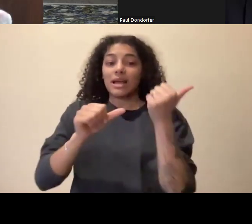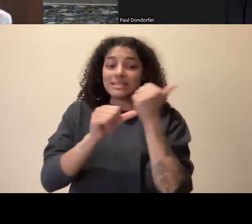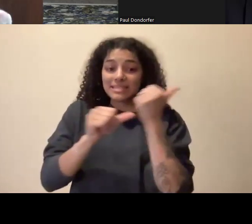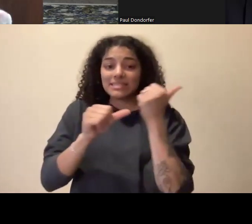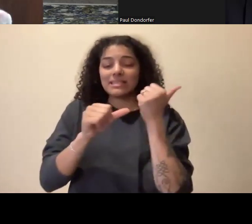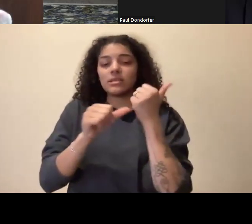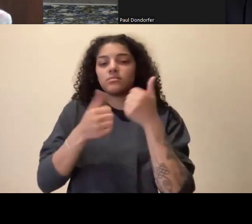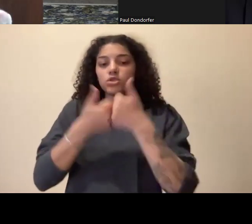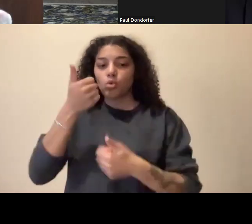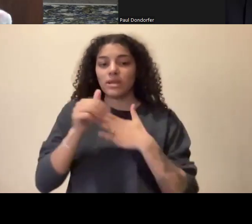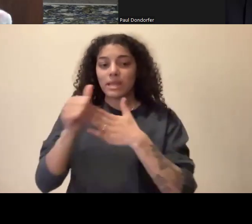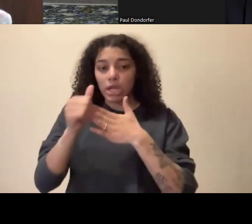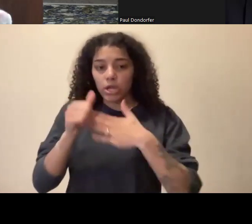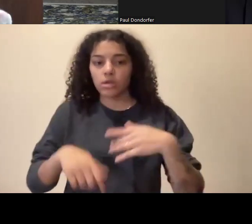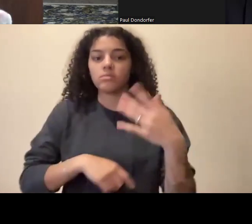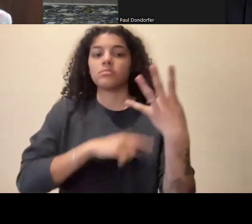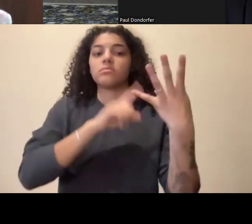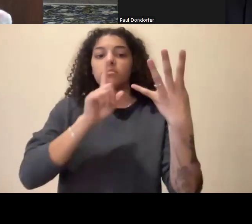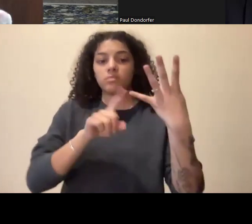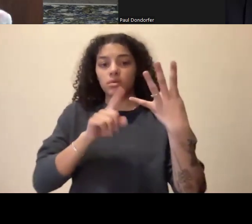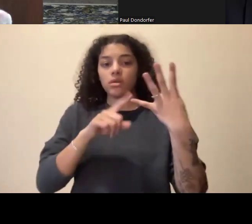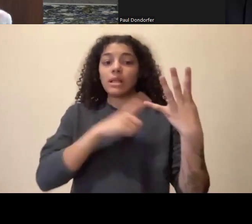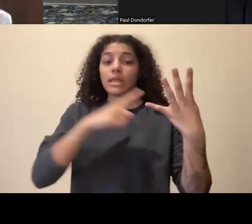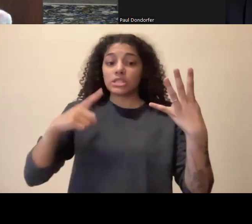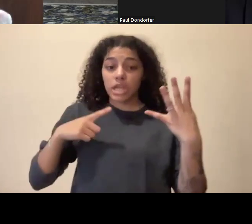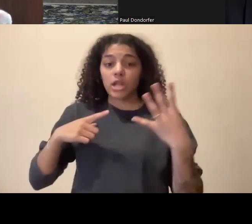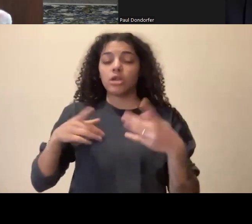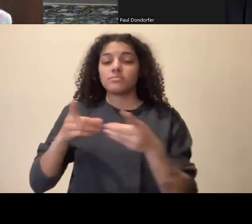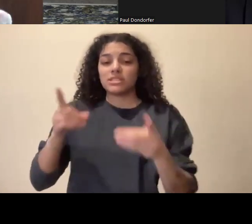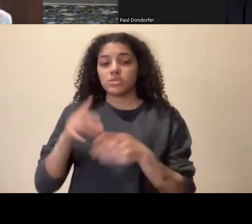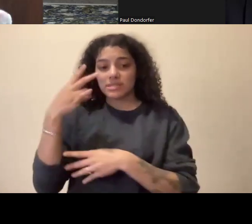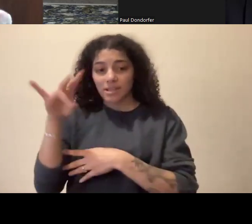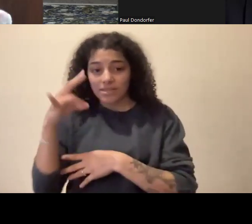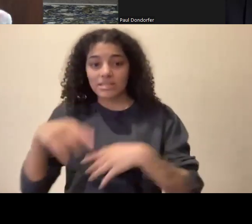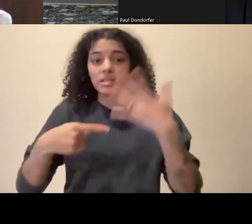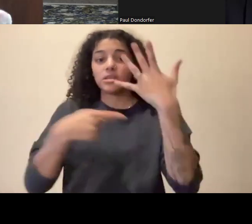Rachel Barnhart Legislator District 17 Lester Bartholomew McCoy Legislator District 18 and Rose